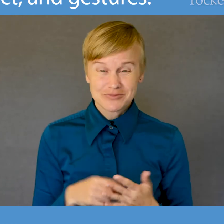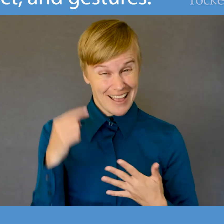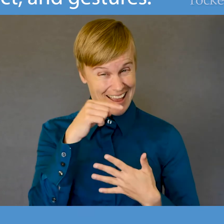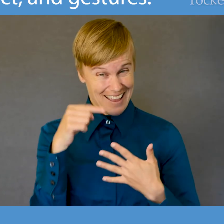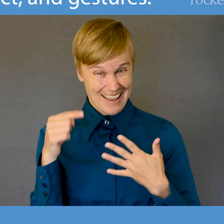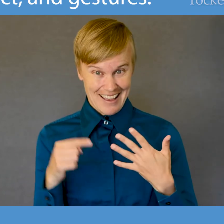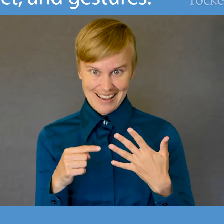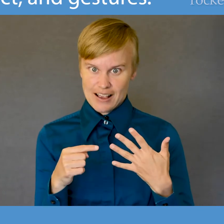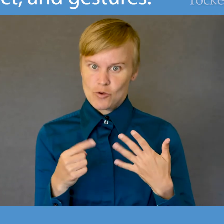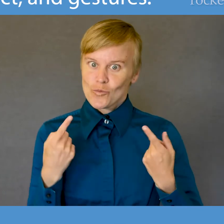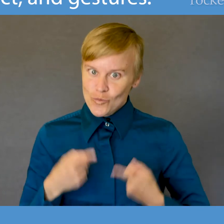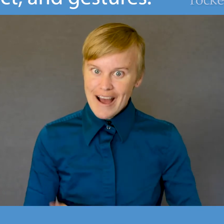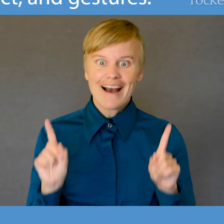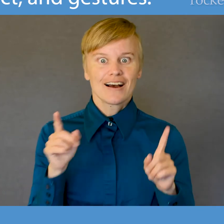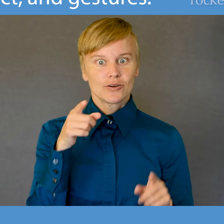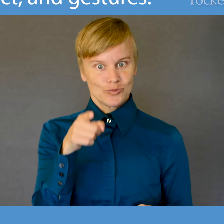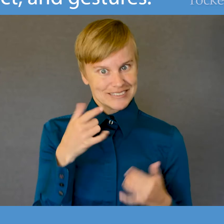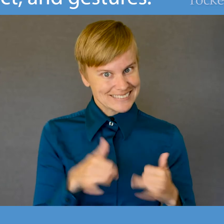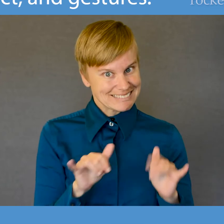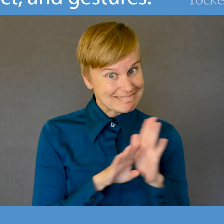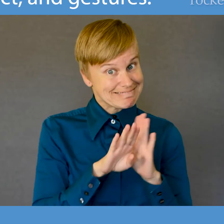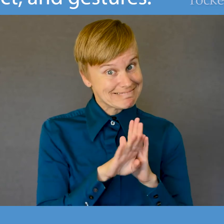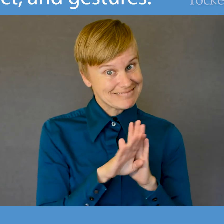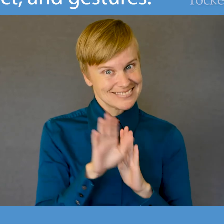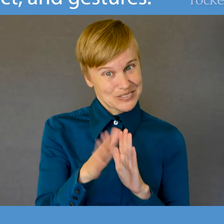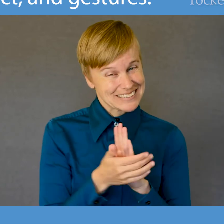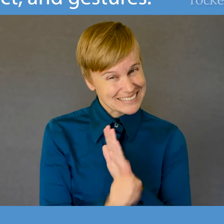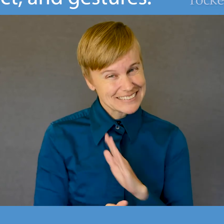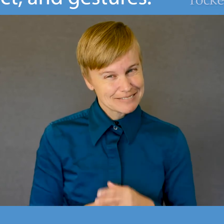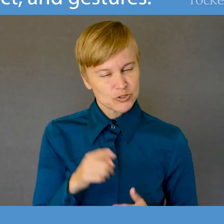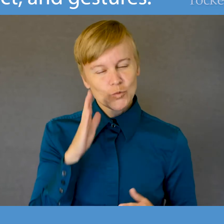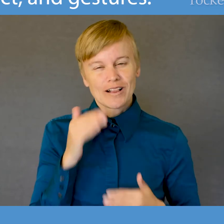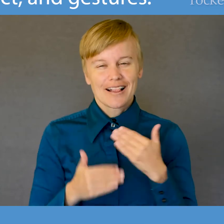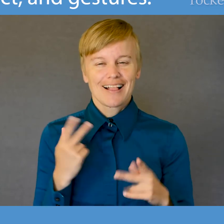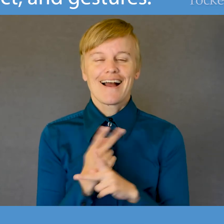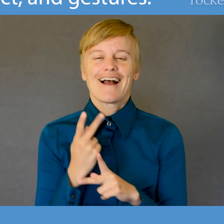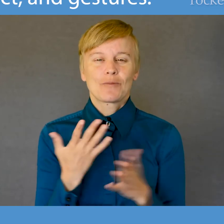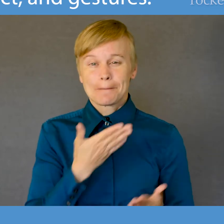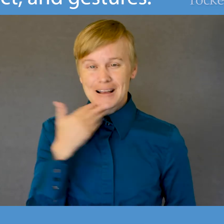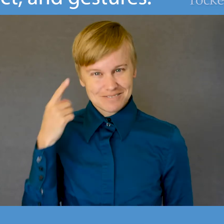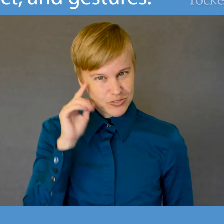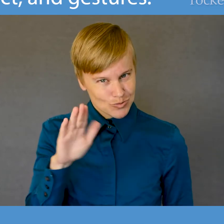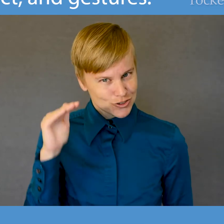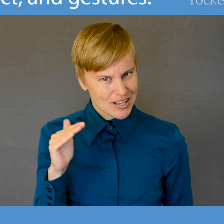Continue these practices while you also continue to develop your own skill, and as you learn what works best for your child.